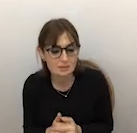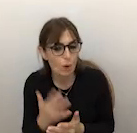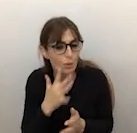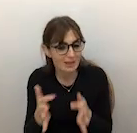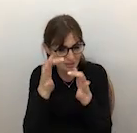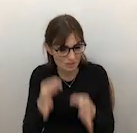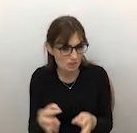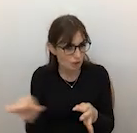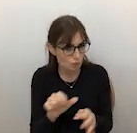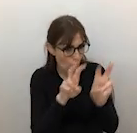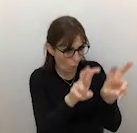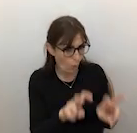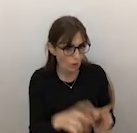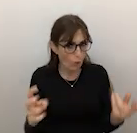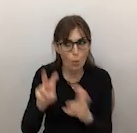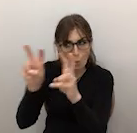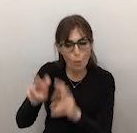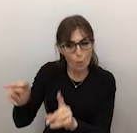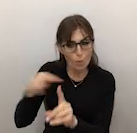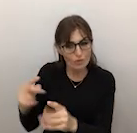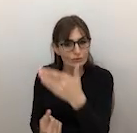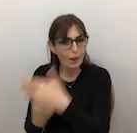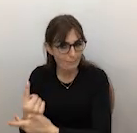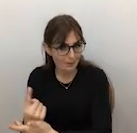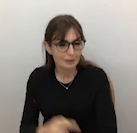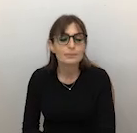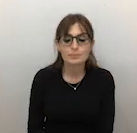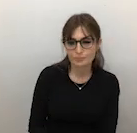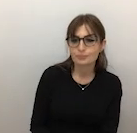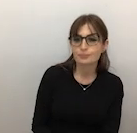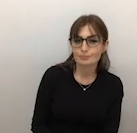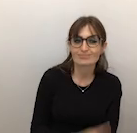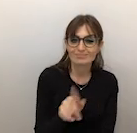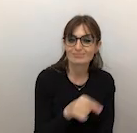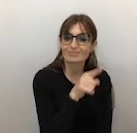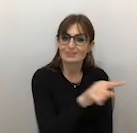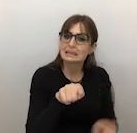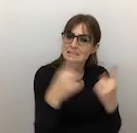when deciding whether to have an audit or audit review performed. With an audit, different types